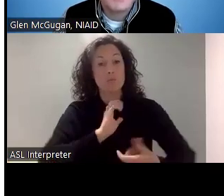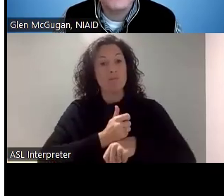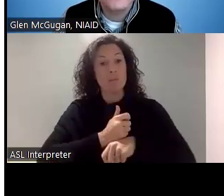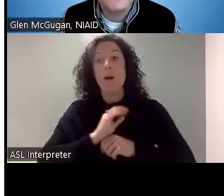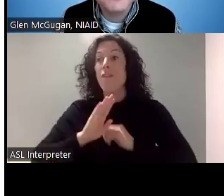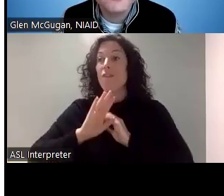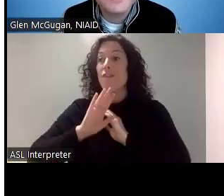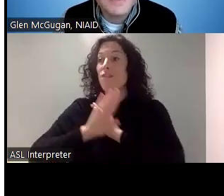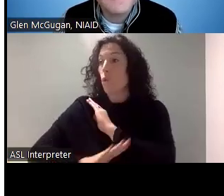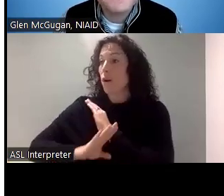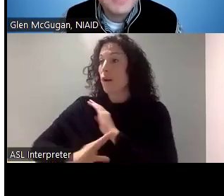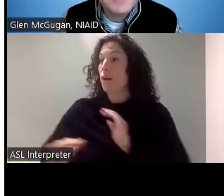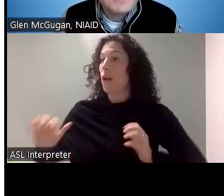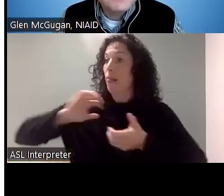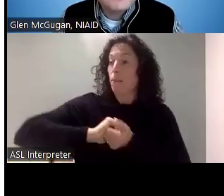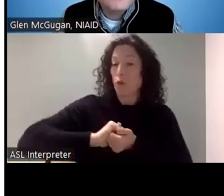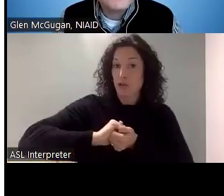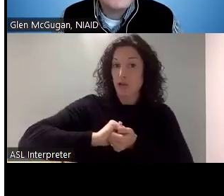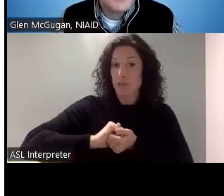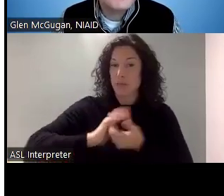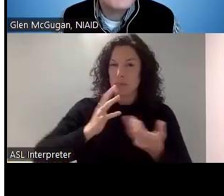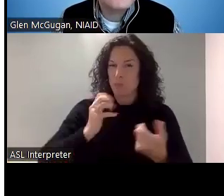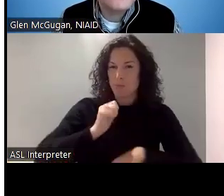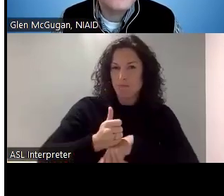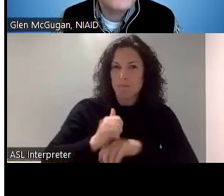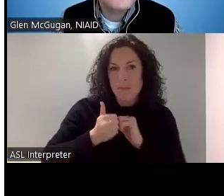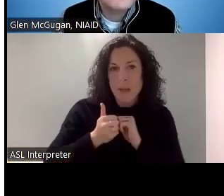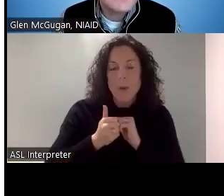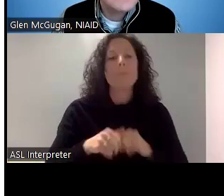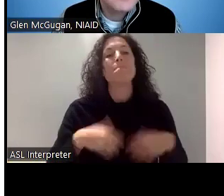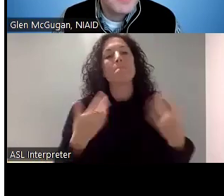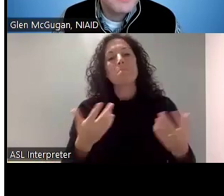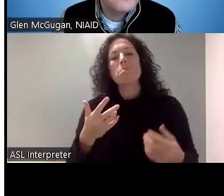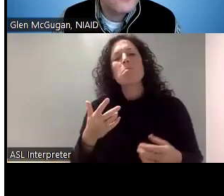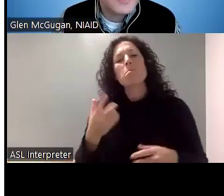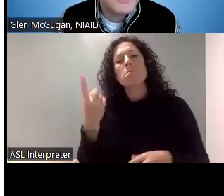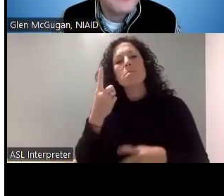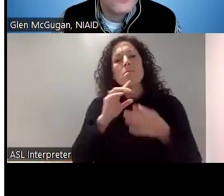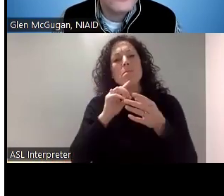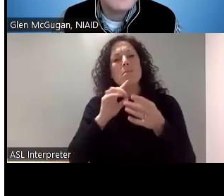How do you go about doing that? So this was commented on earlier, this idea about a foreign component.